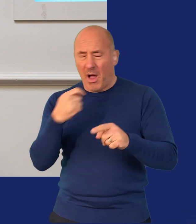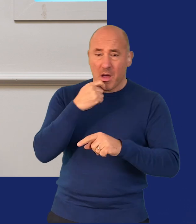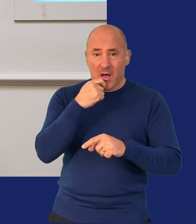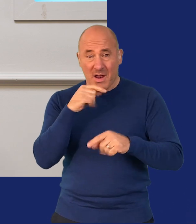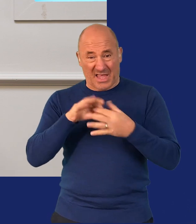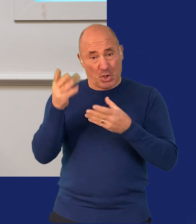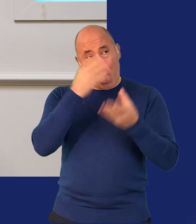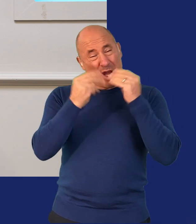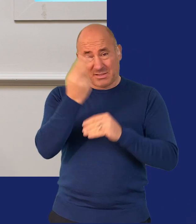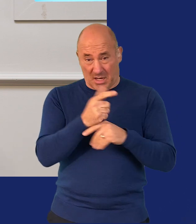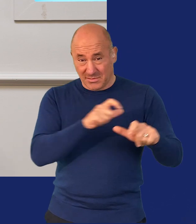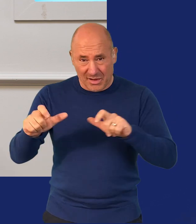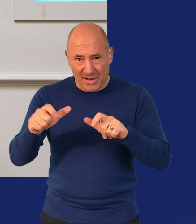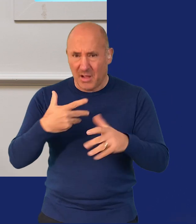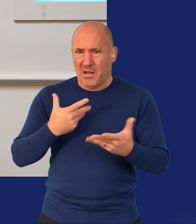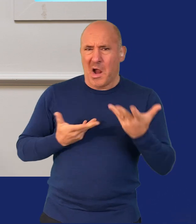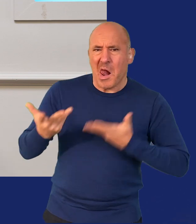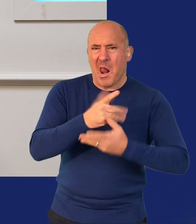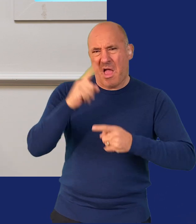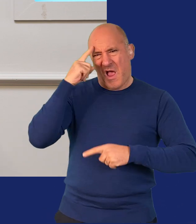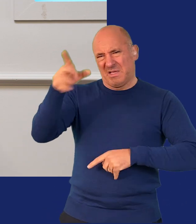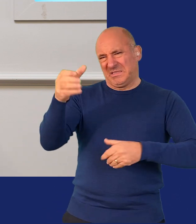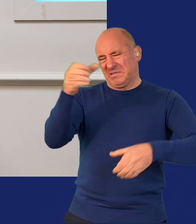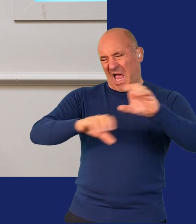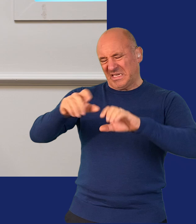Um, there is research, you know, there is research into what can make